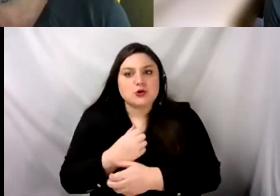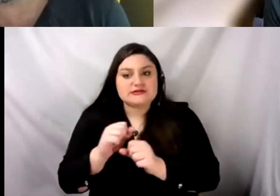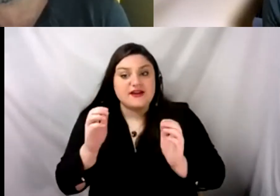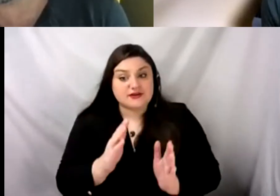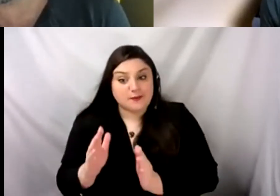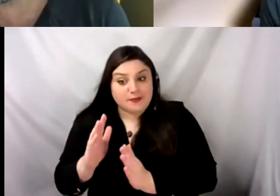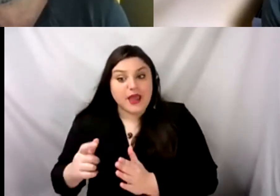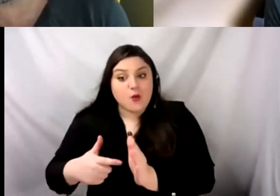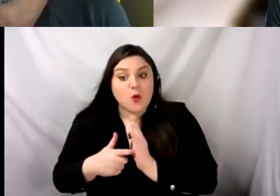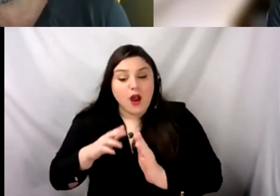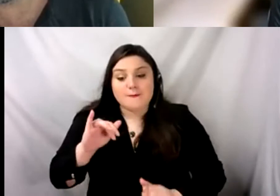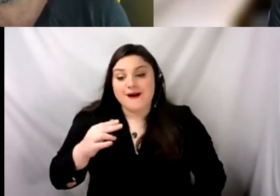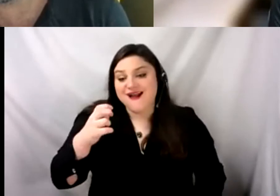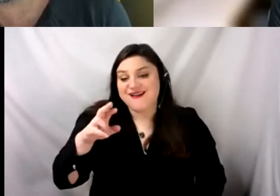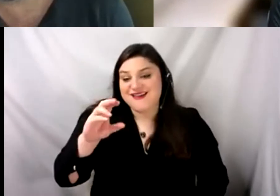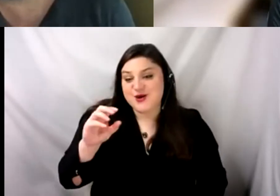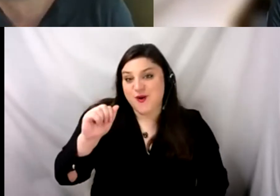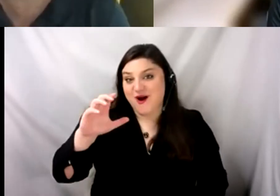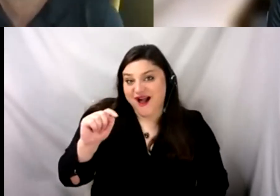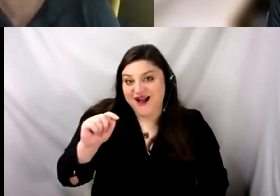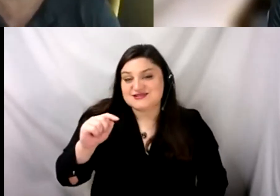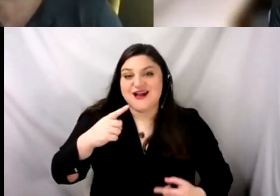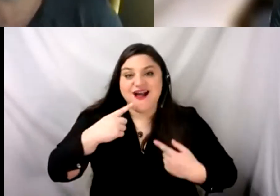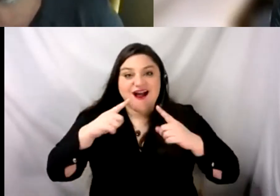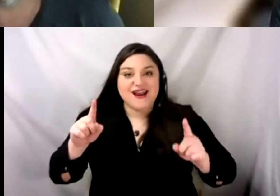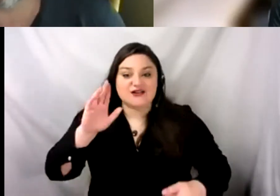Governor Hochul this week.